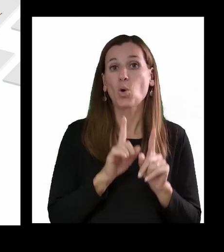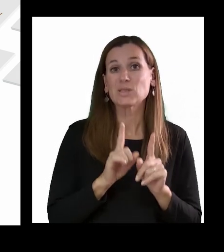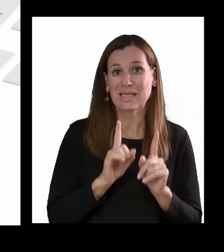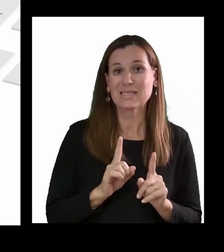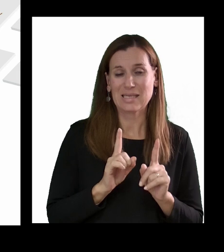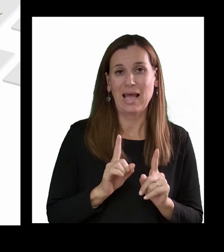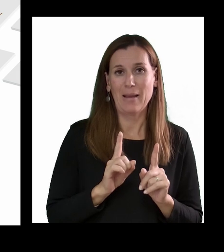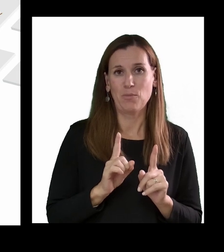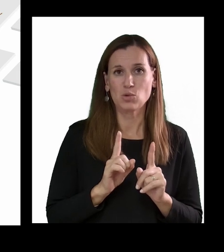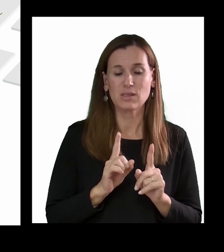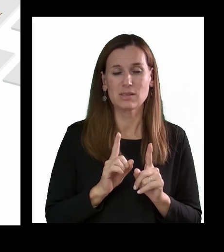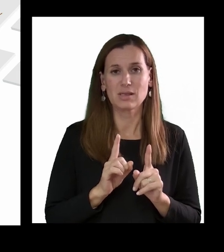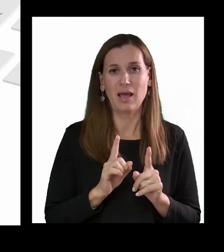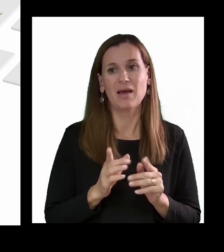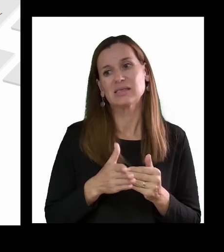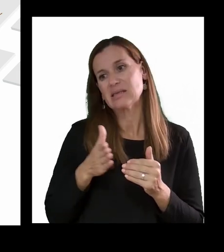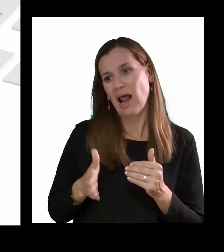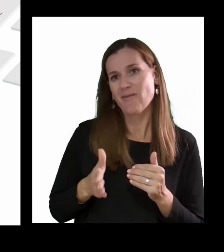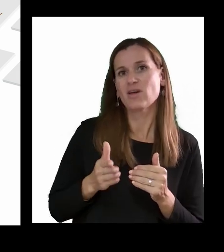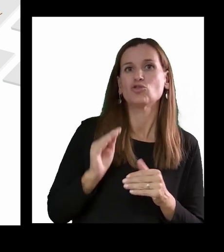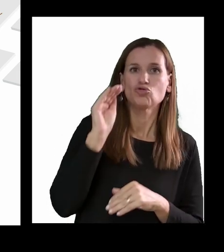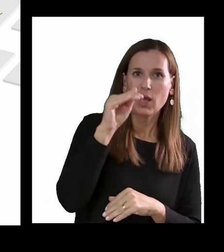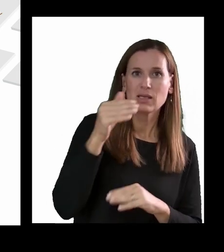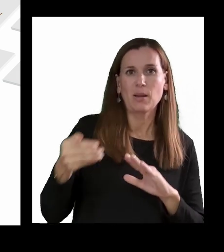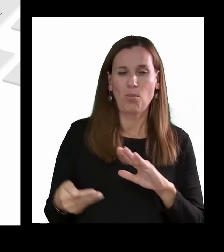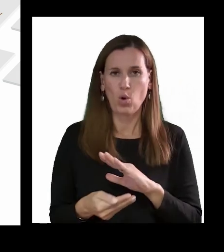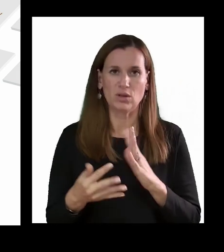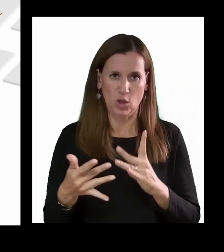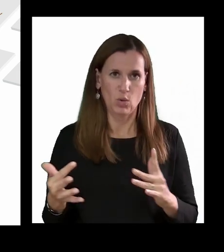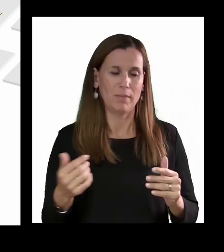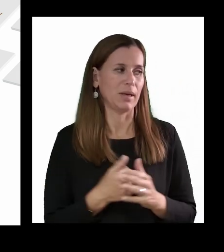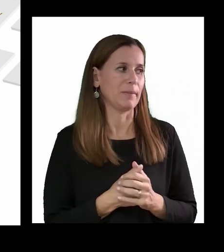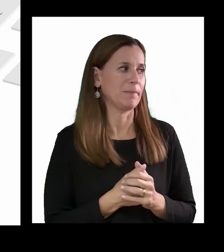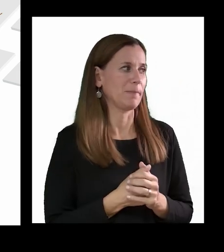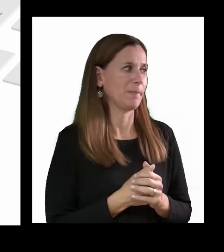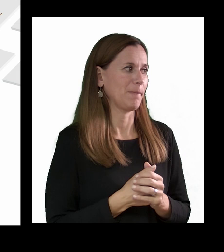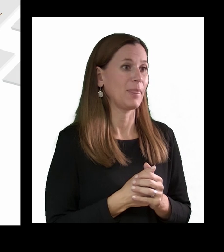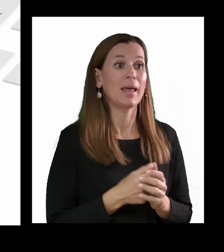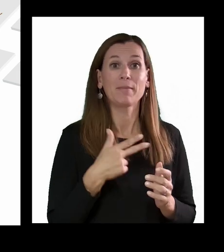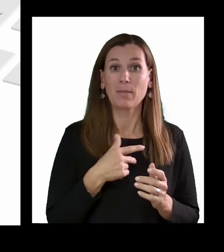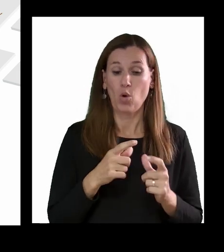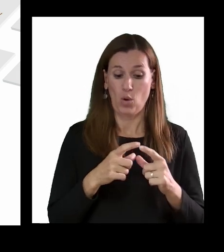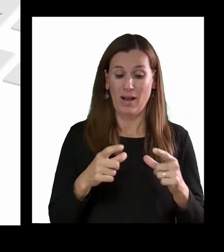explanation. So we'll have, as I said, two set of cards, okay? One from the numbers,